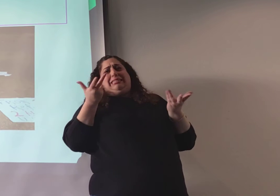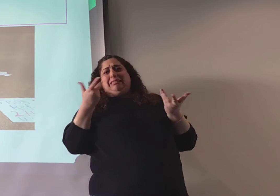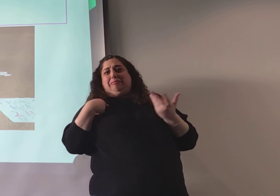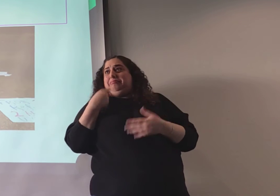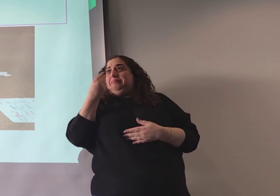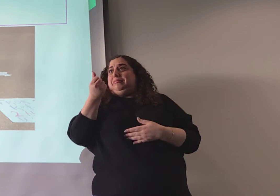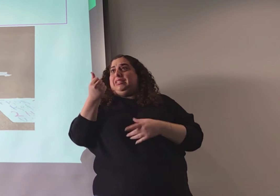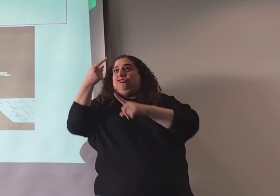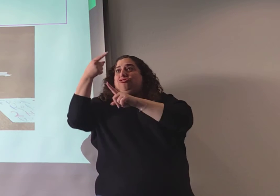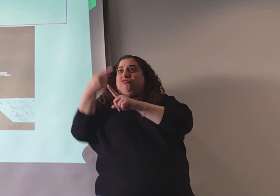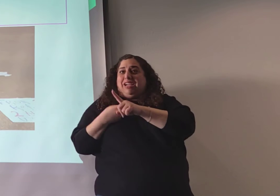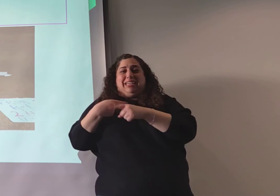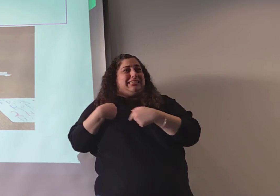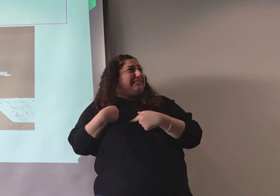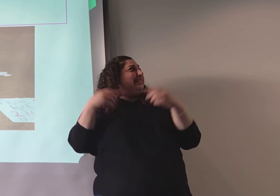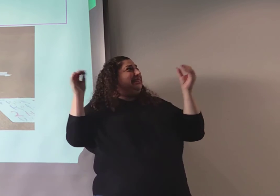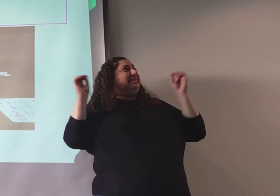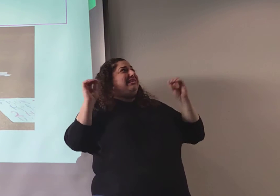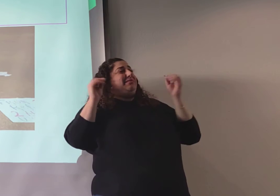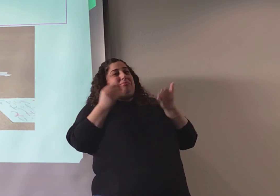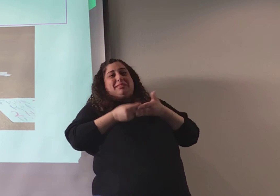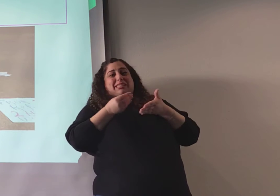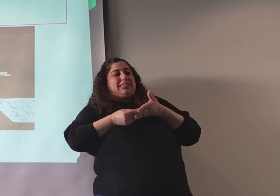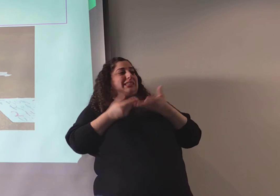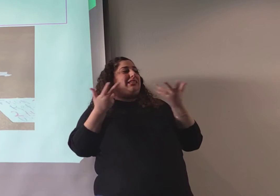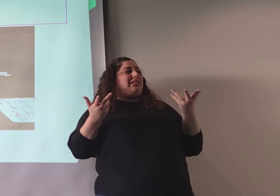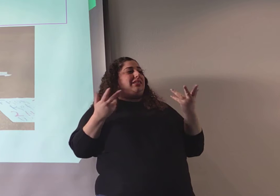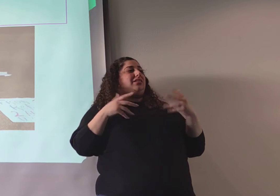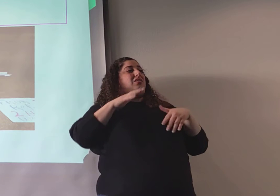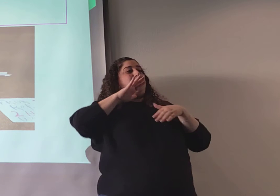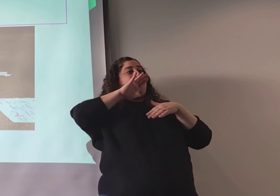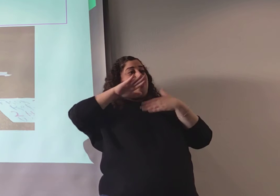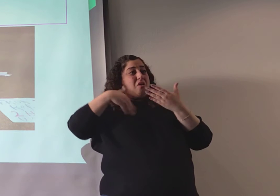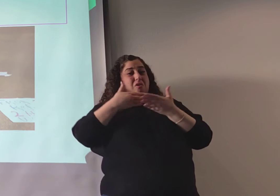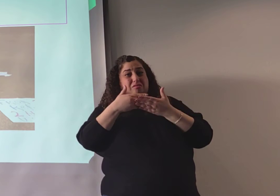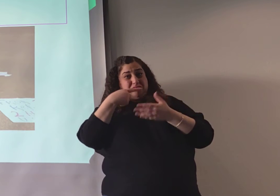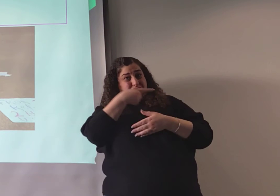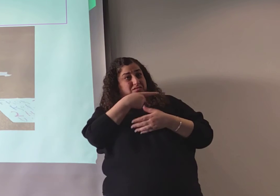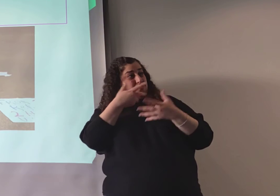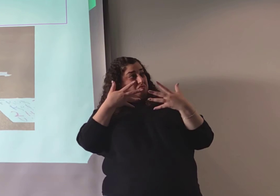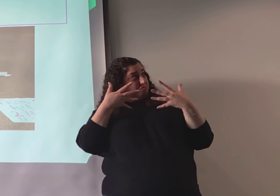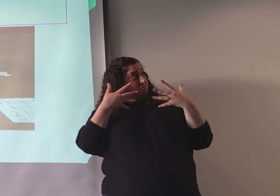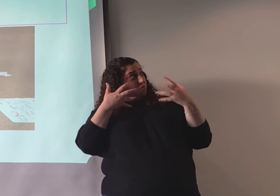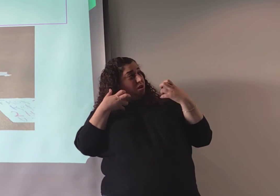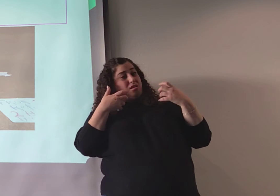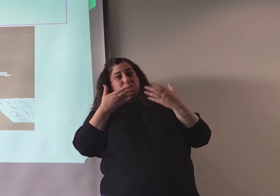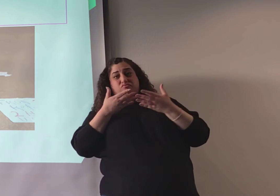So I couldn't hear all of it, it was a loud car, but it sounded like it's section eight housing,